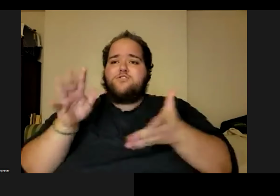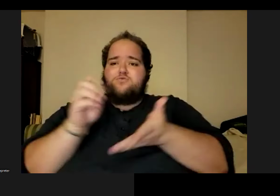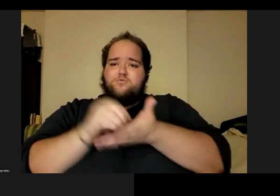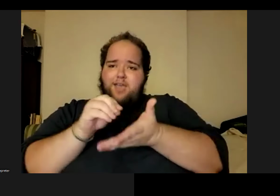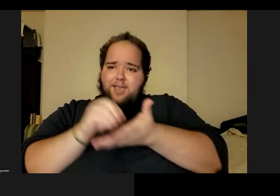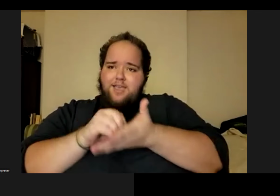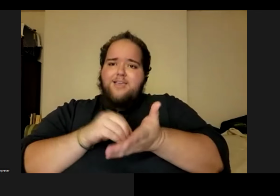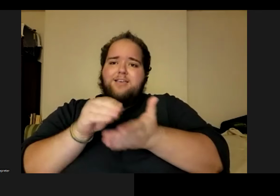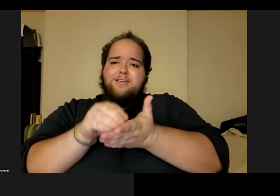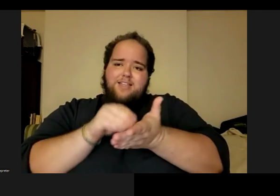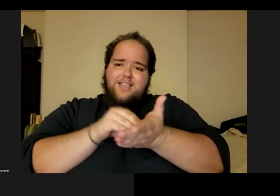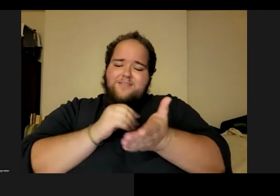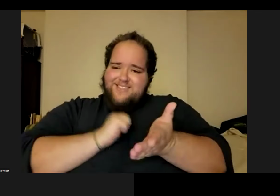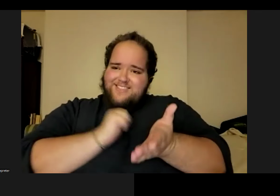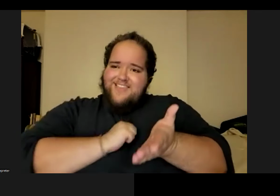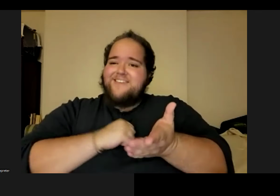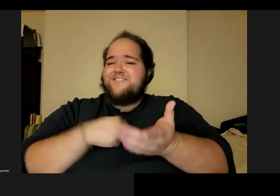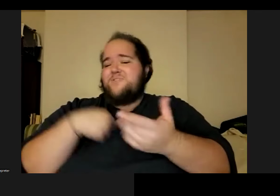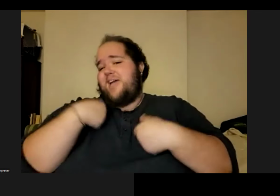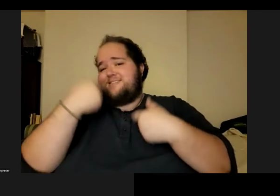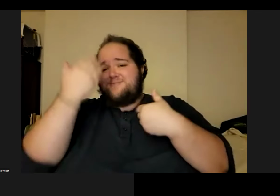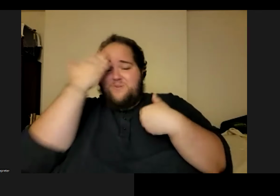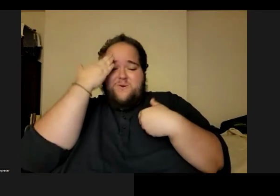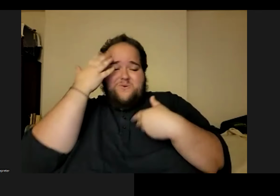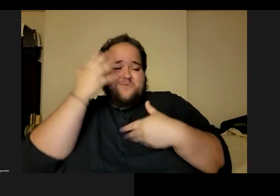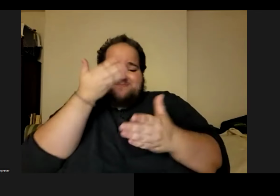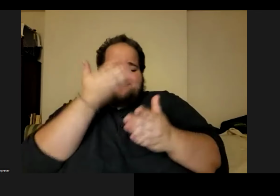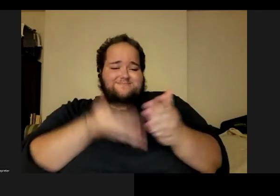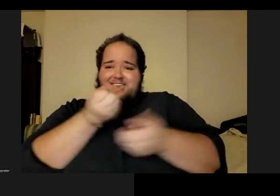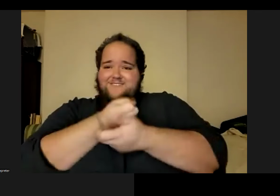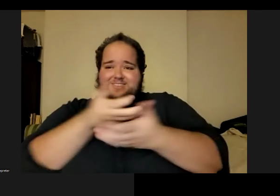I know it the And I found I've also